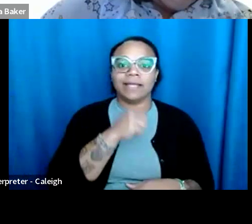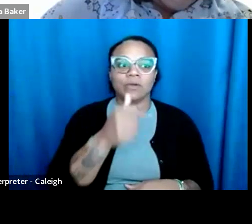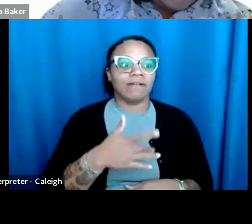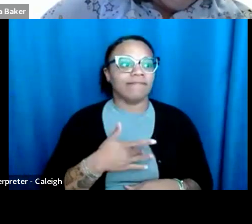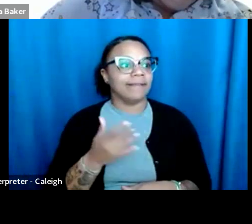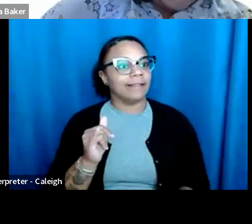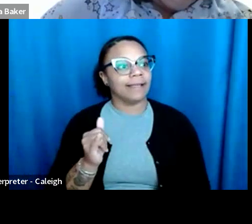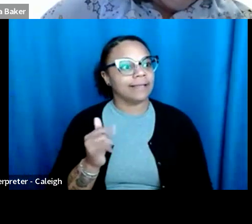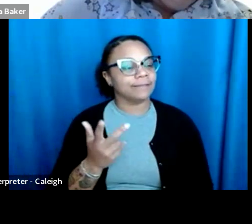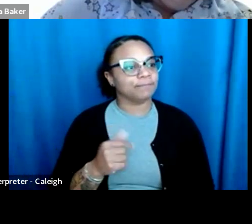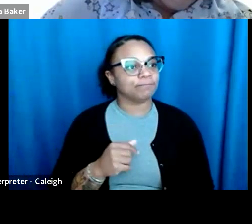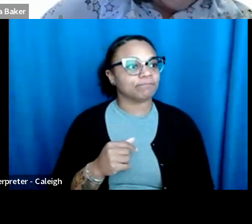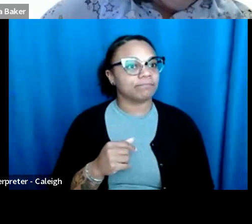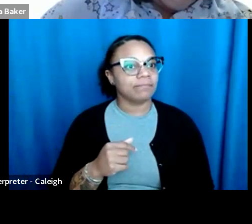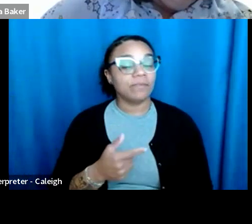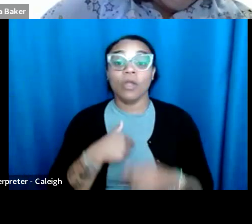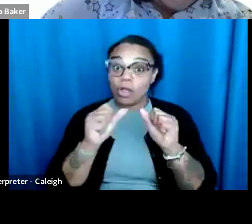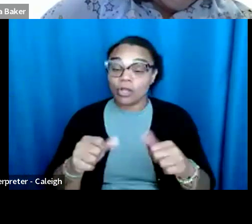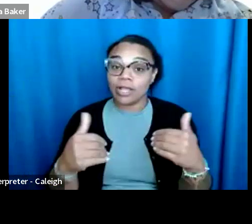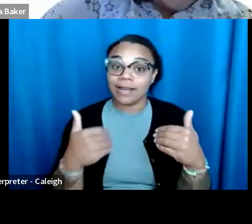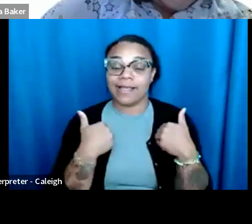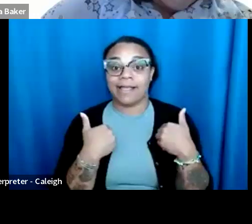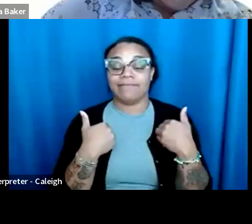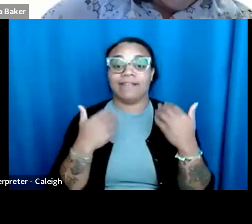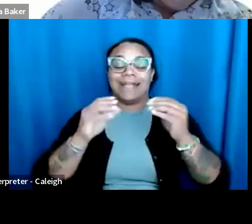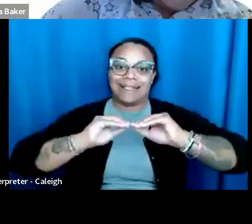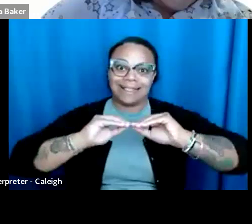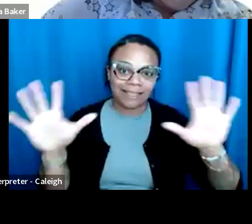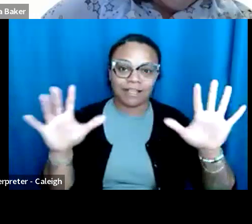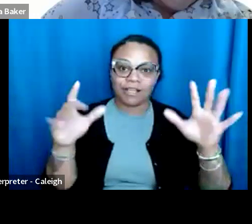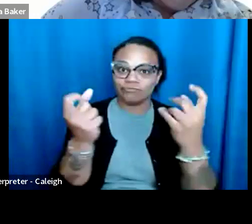I could have a very clear idea of where I am